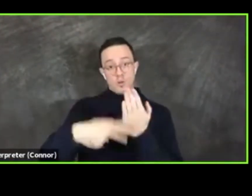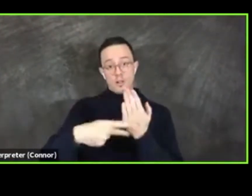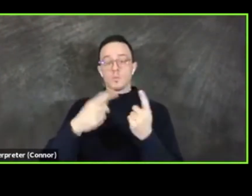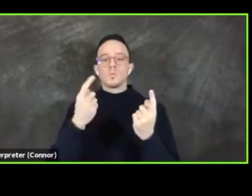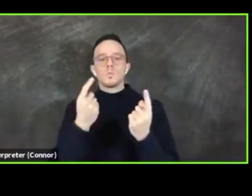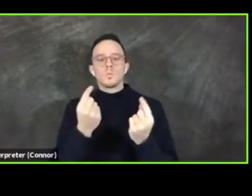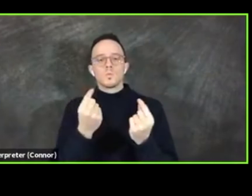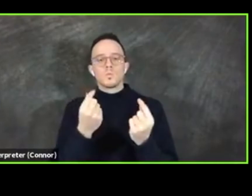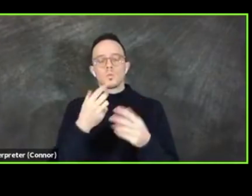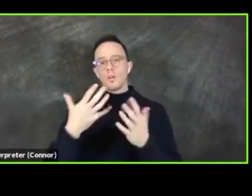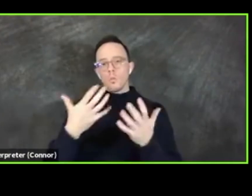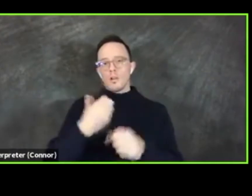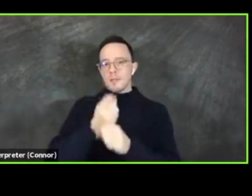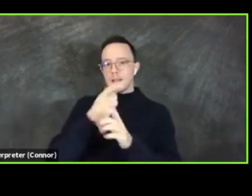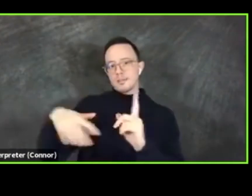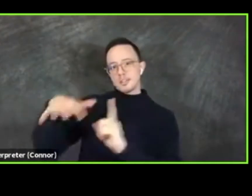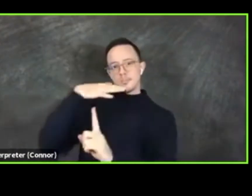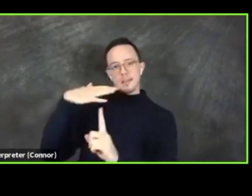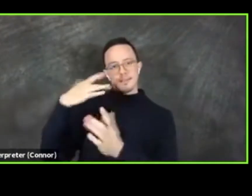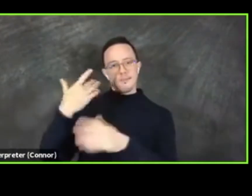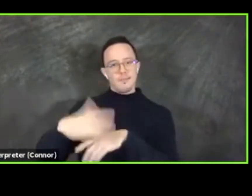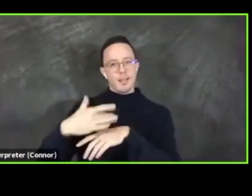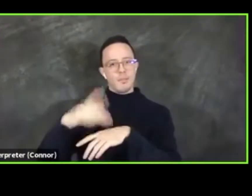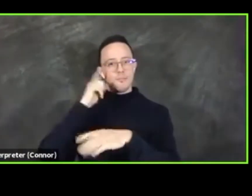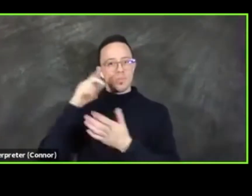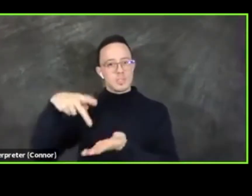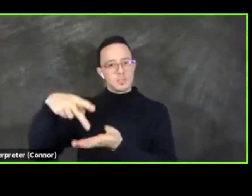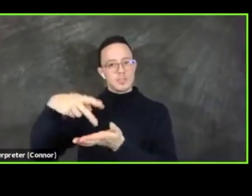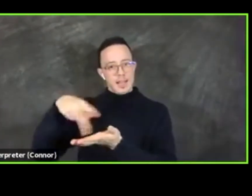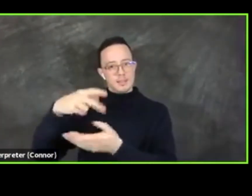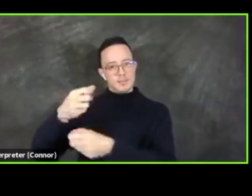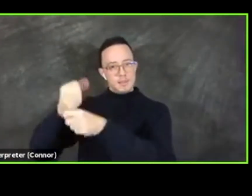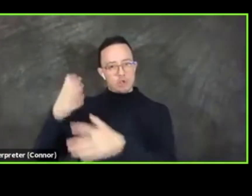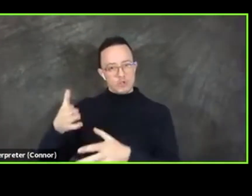SPACE AVAILABLE TO DANCE MAKERS ACROSS THE 5 BOROUGHS; THE DANCE ADVANCEMENT FUND,